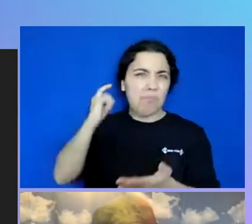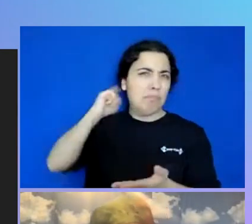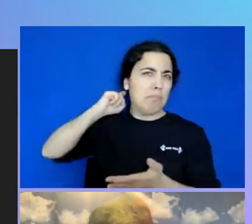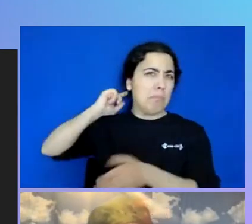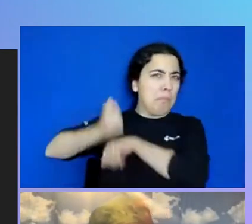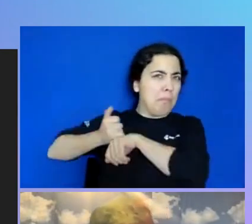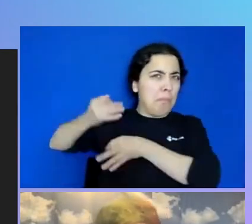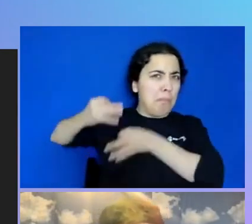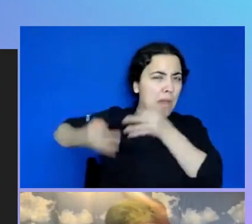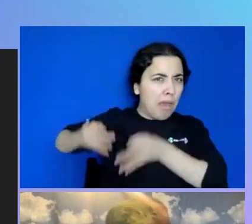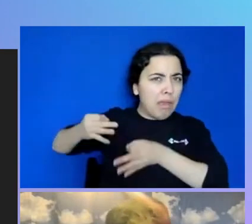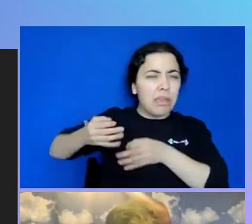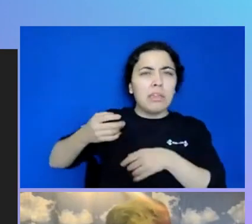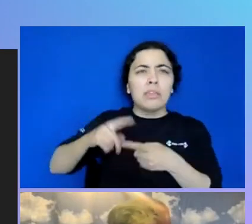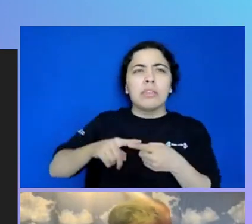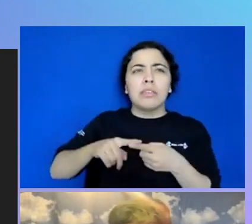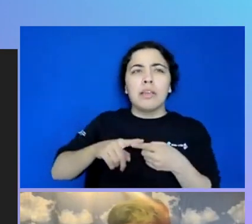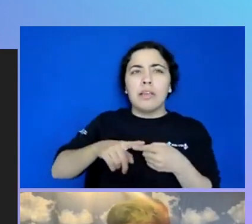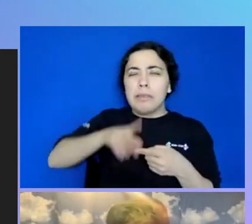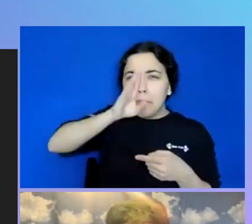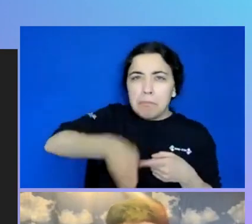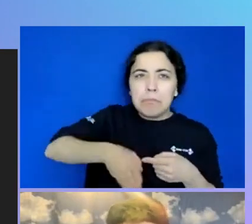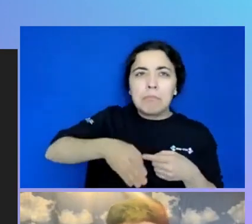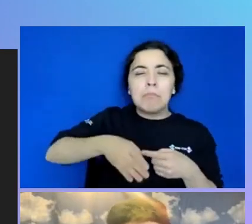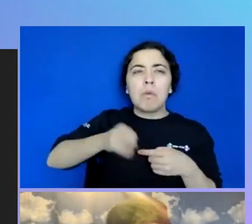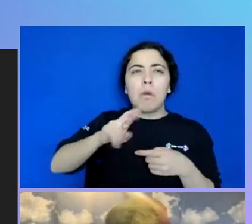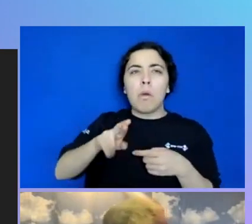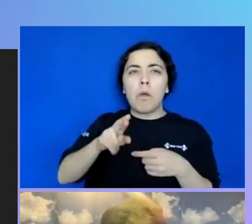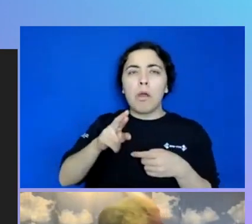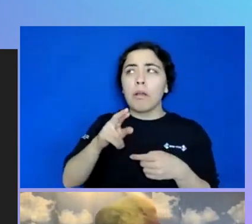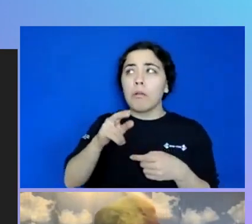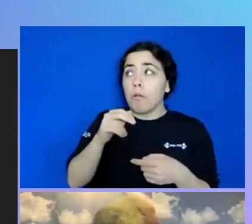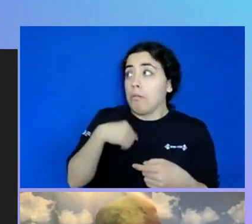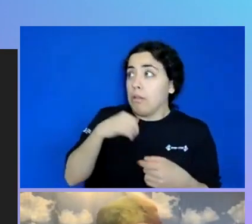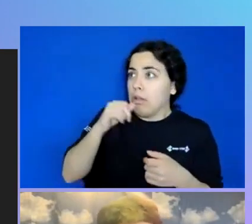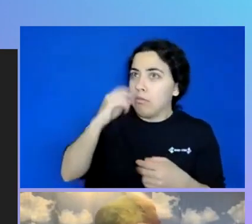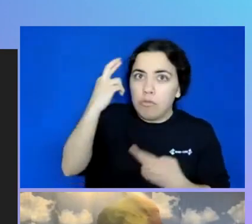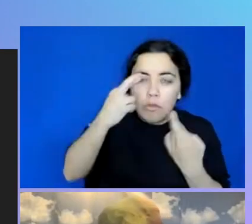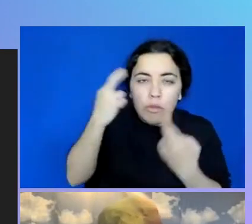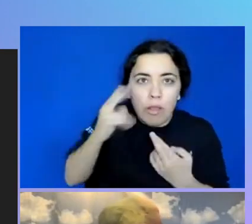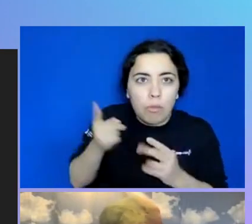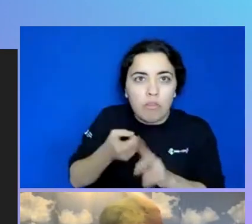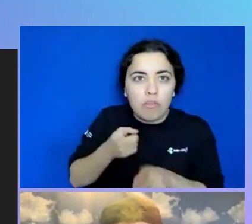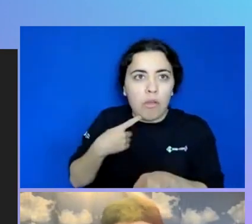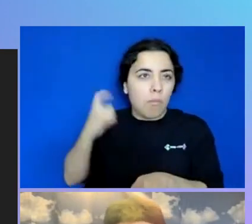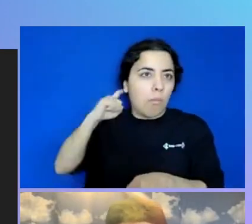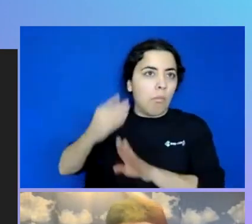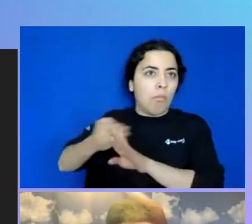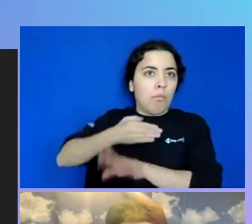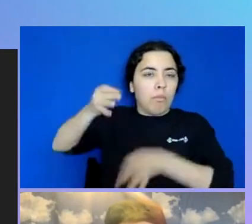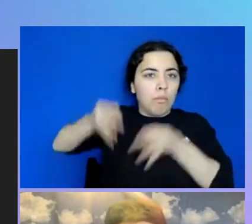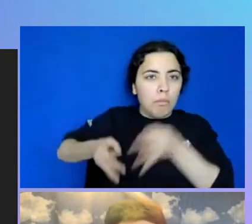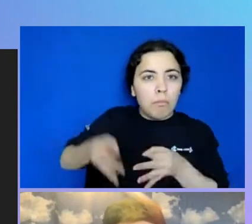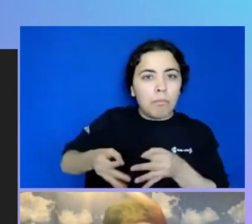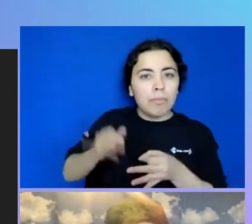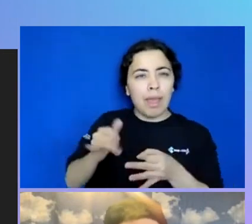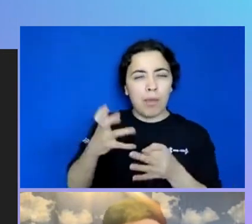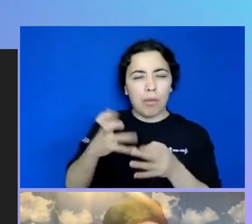unconscious bias versus an explicit bias, this is another time I wanted to cover before we